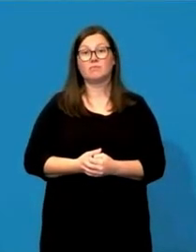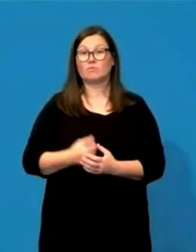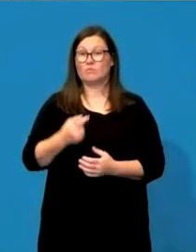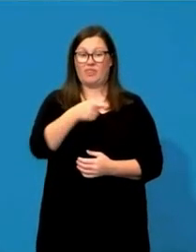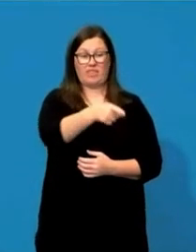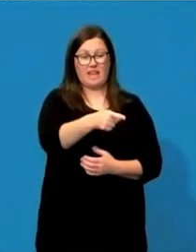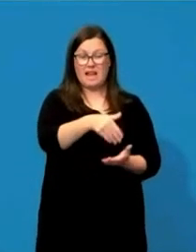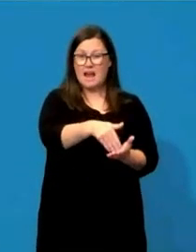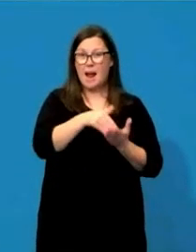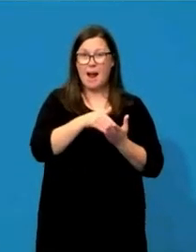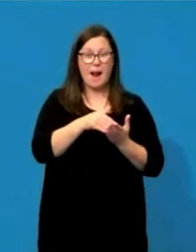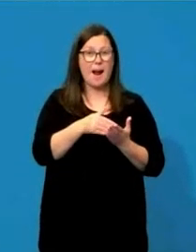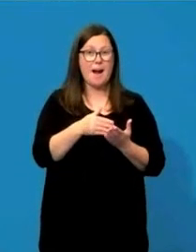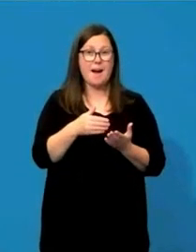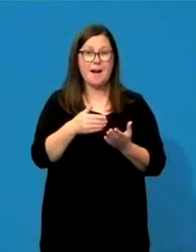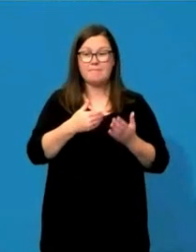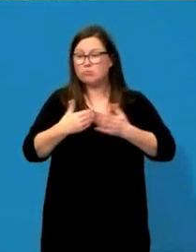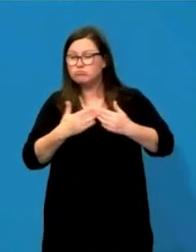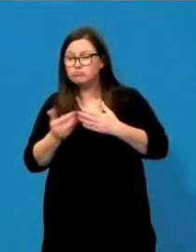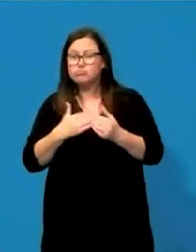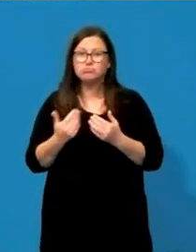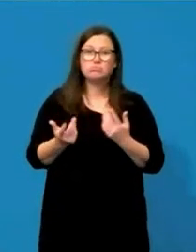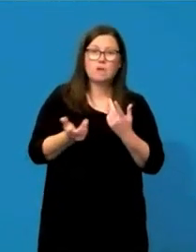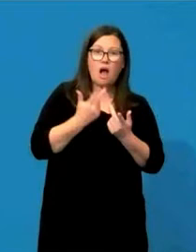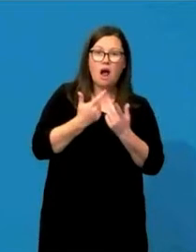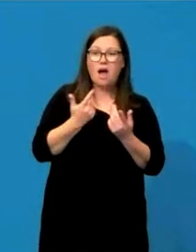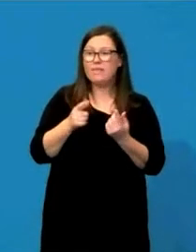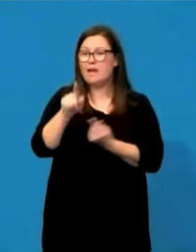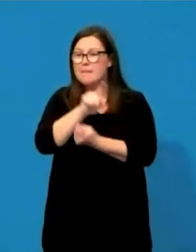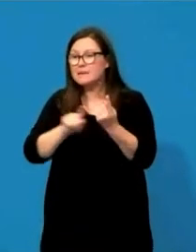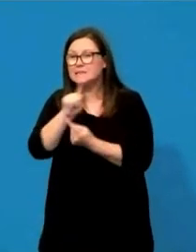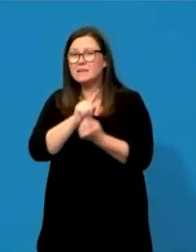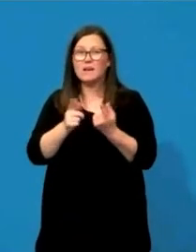disabilities, family members, to get together and discuss issues.